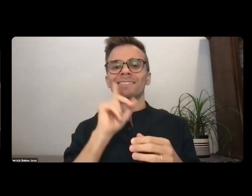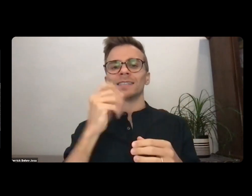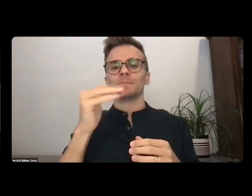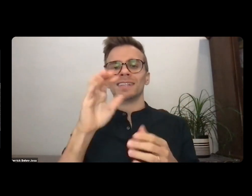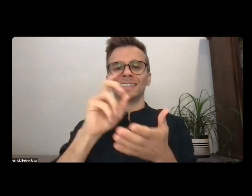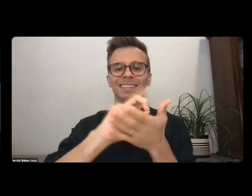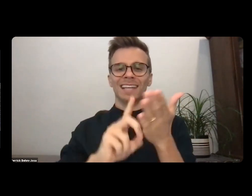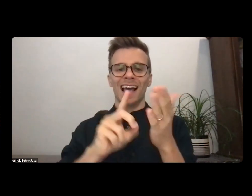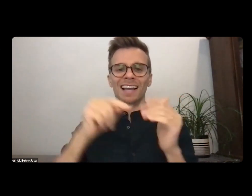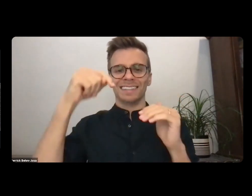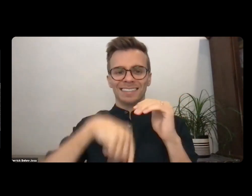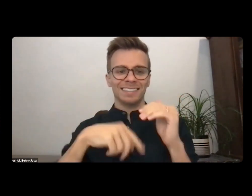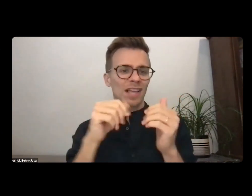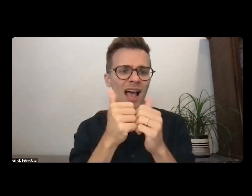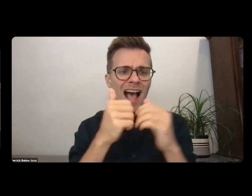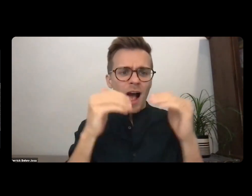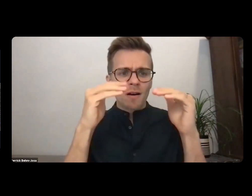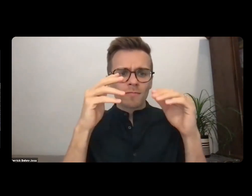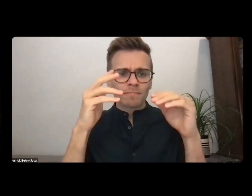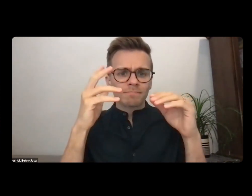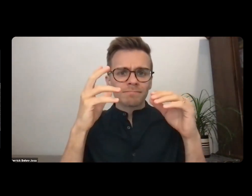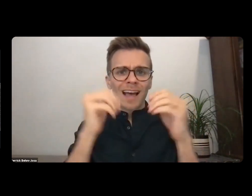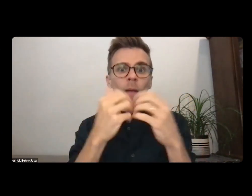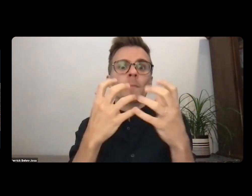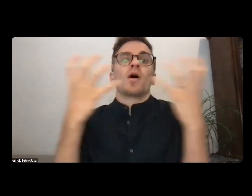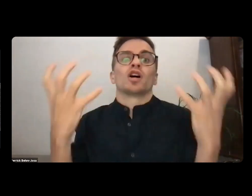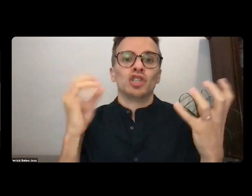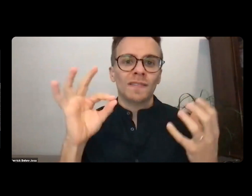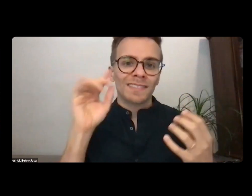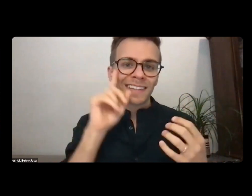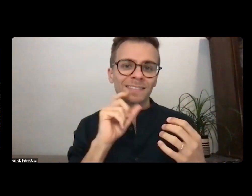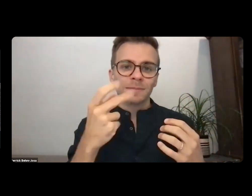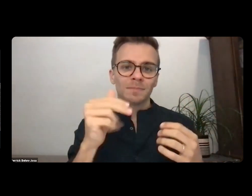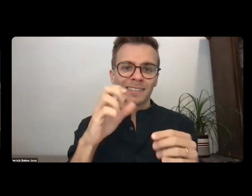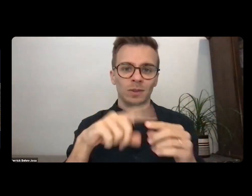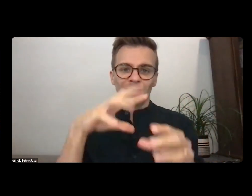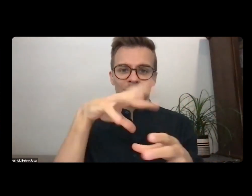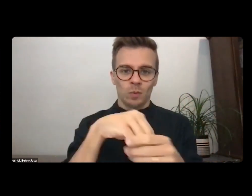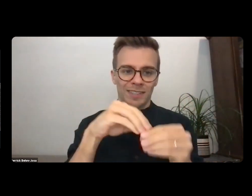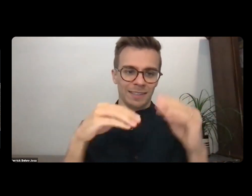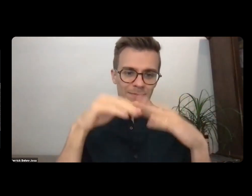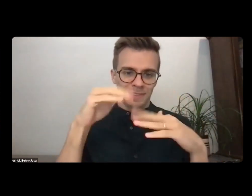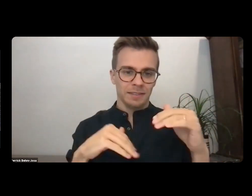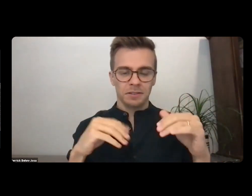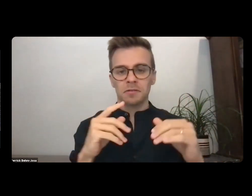We've identified different DeafSpace Design Principles, and we have done a deep dive in